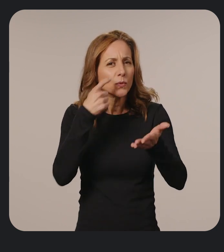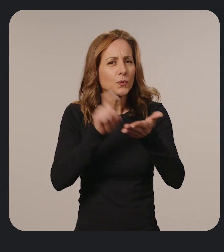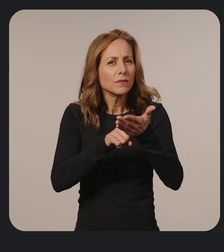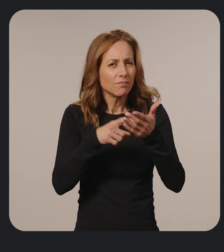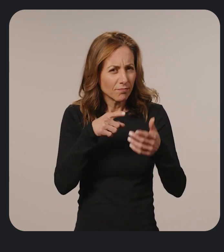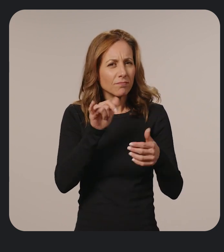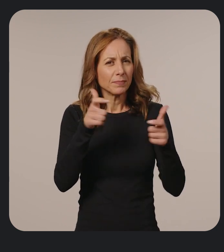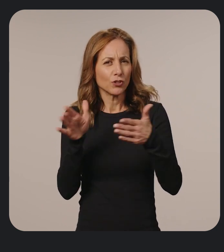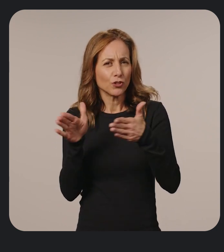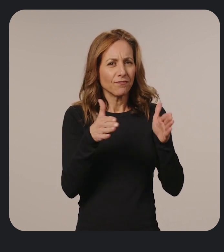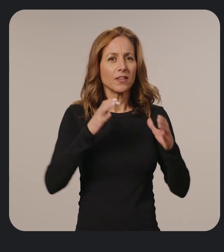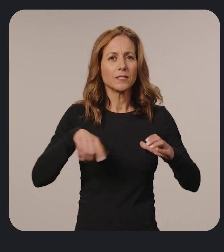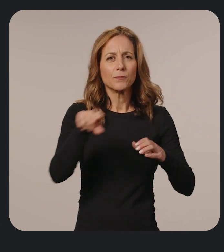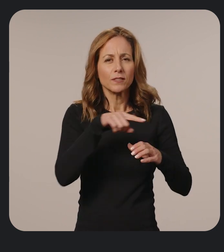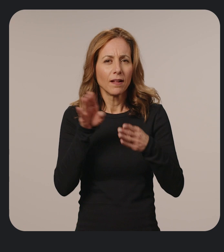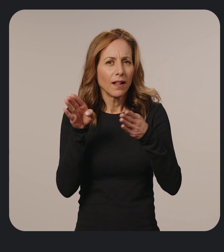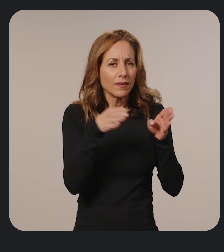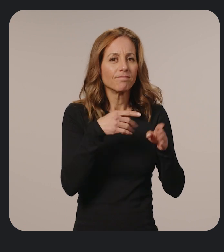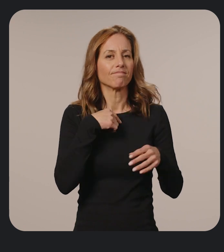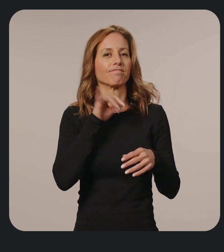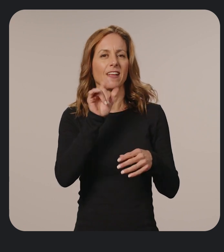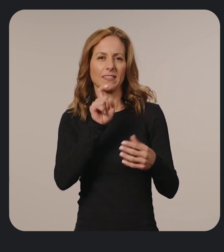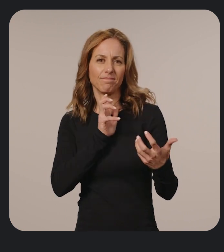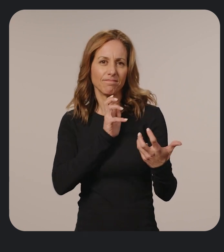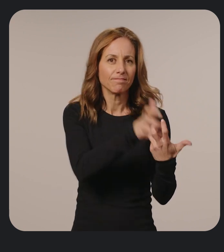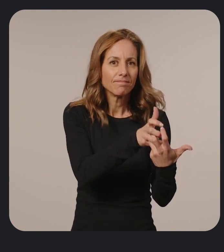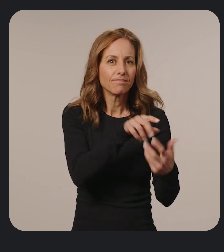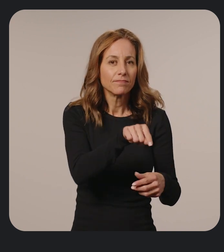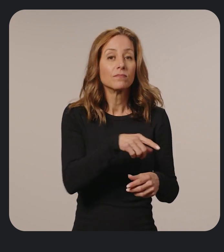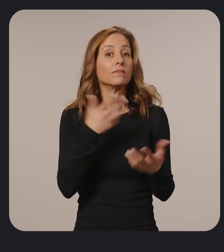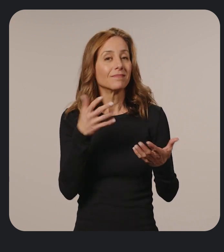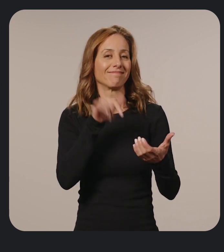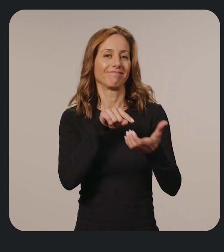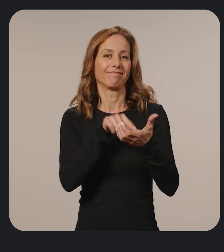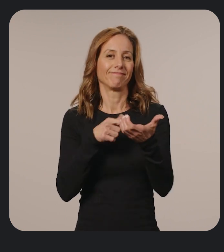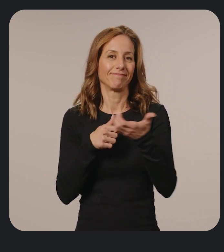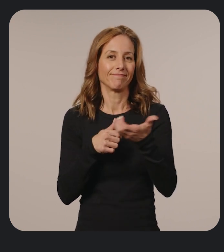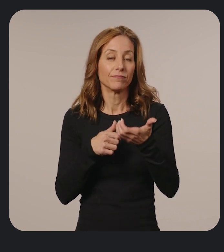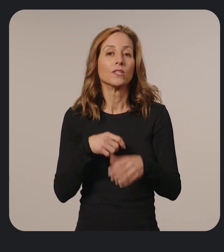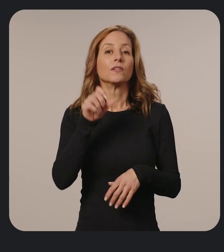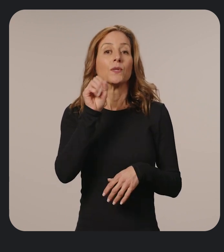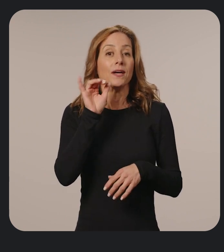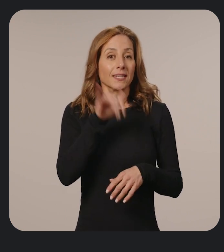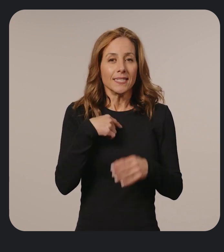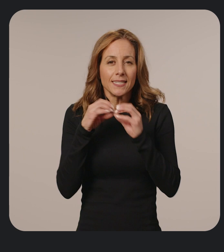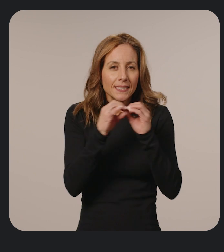is when we started to see a huge shift in our customers' behavior. And we knew that we needed to meet them where they were, which was on their mobile phones.